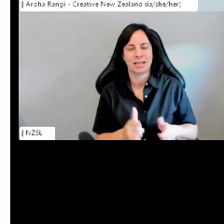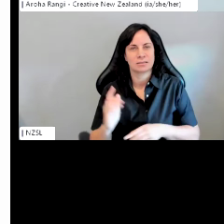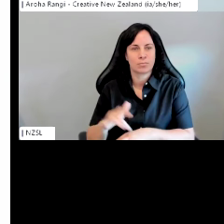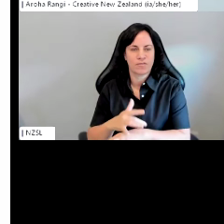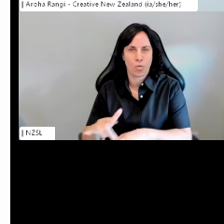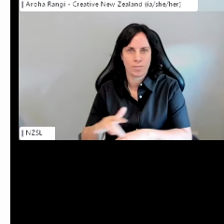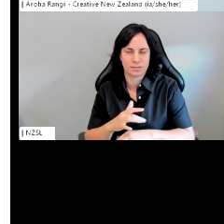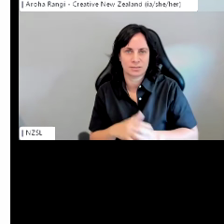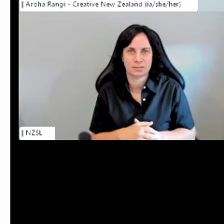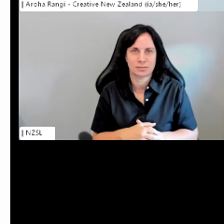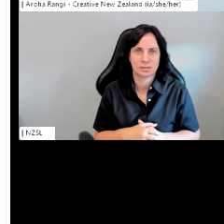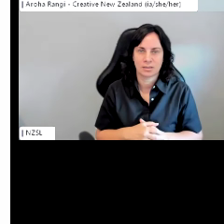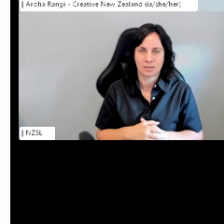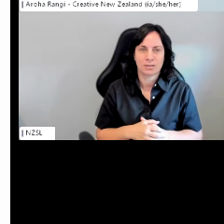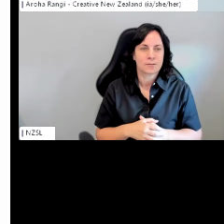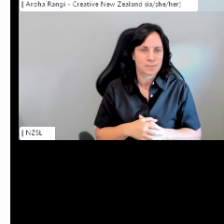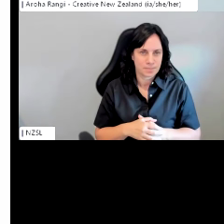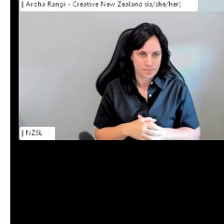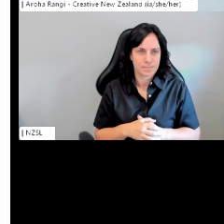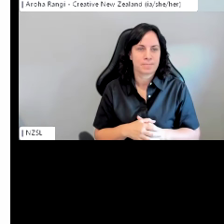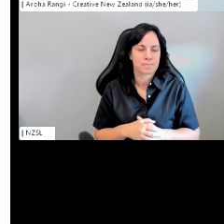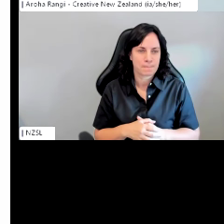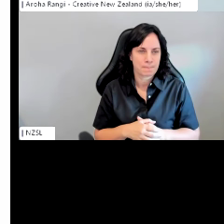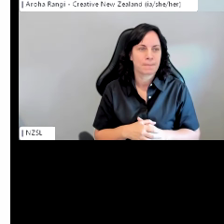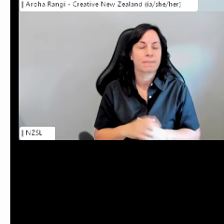things. And this wasn't the case four years ago. This is really flat. Uh New Zealand had